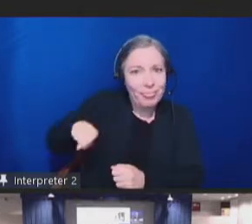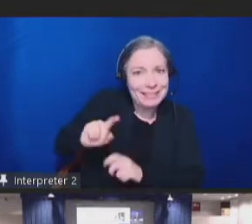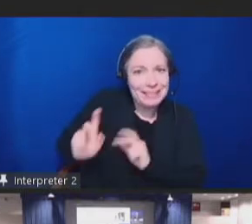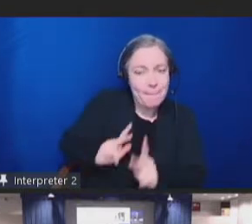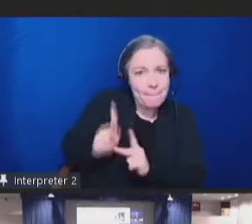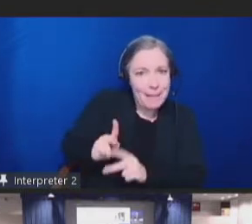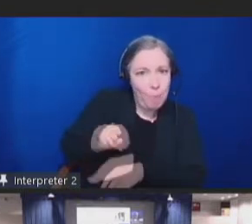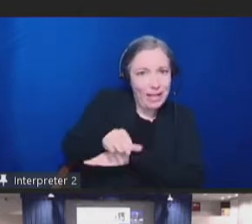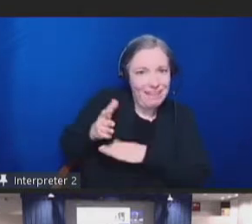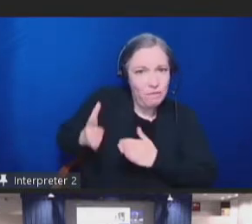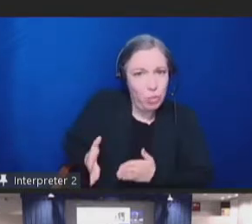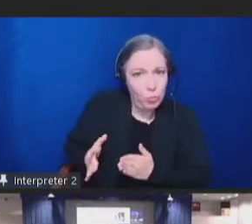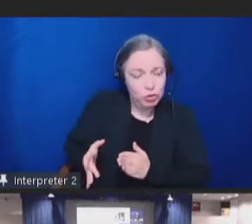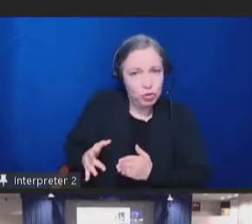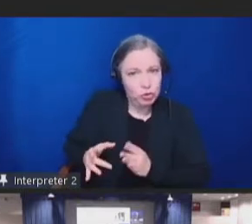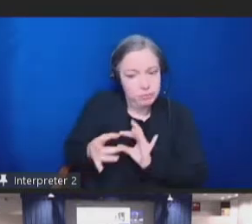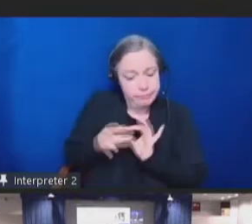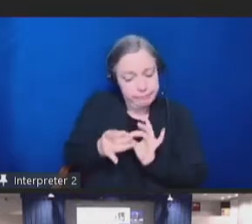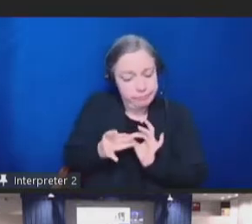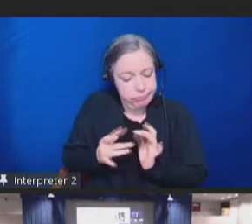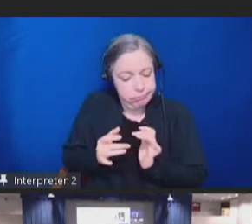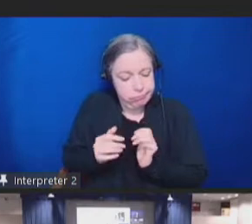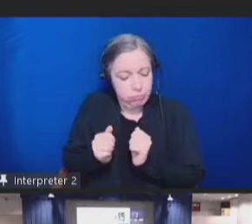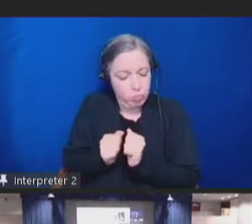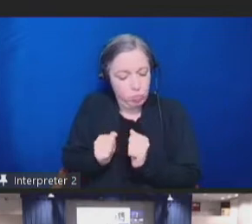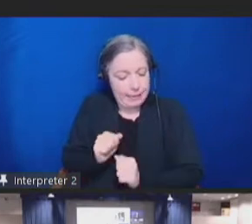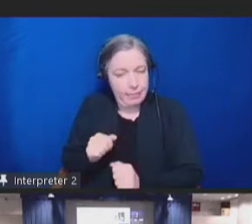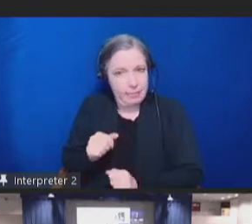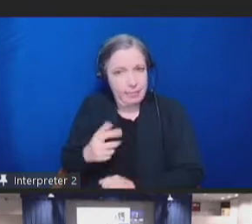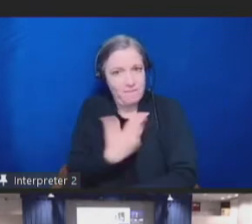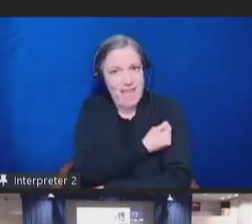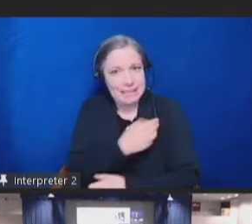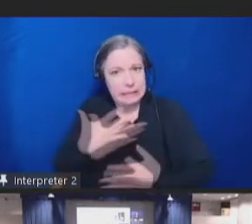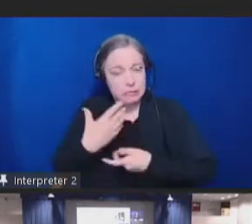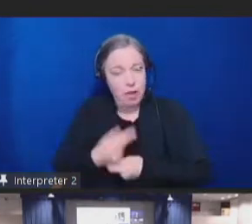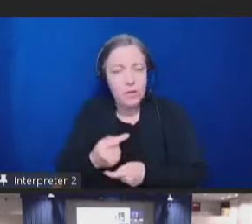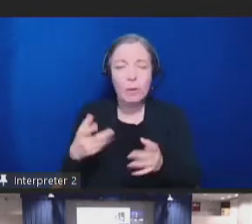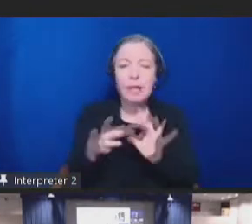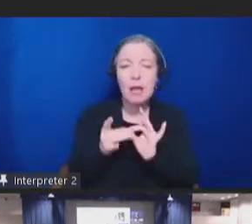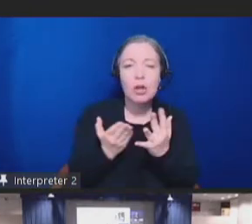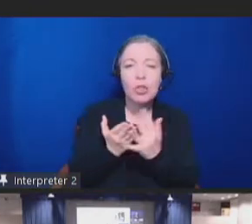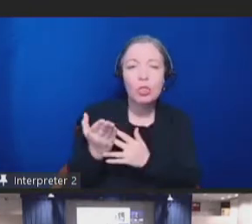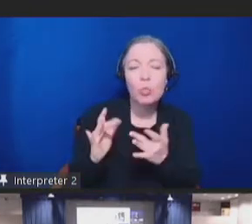connect with people through the content and programs that they're